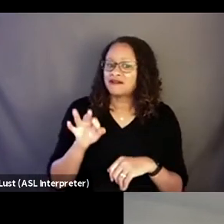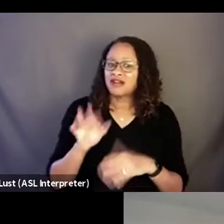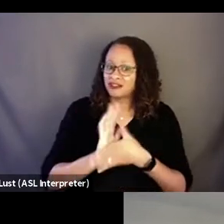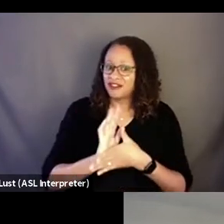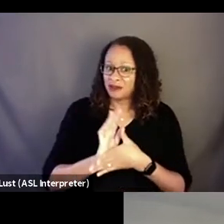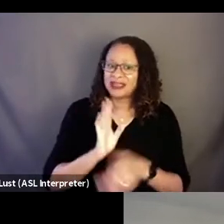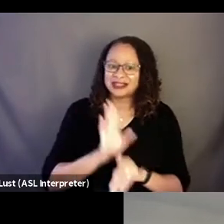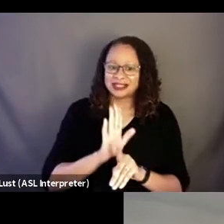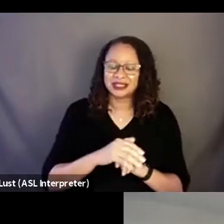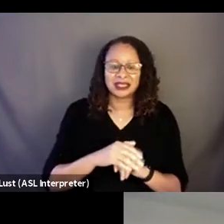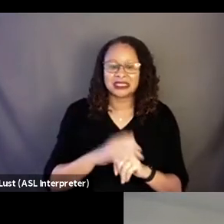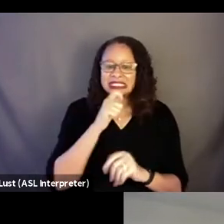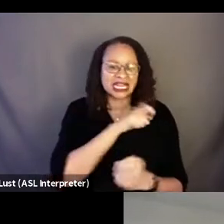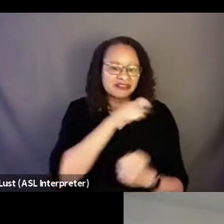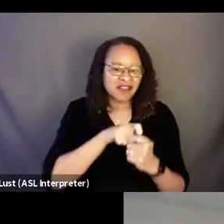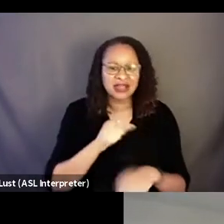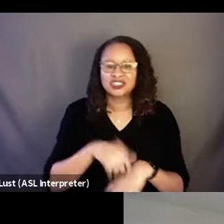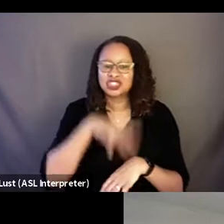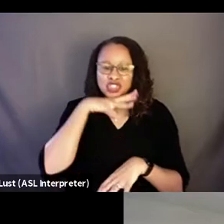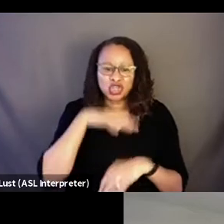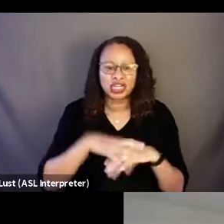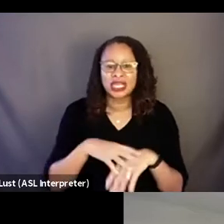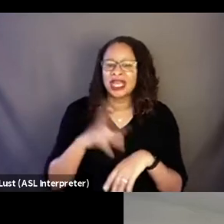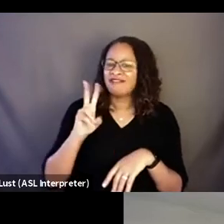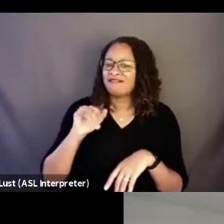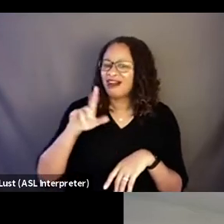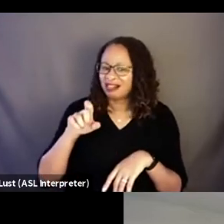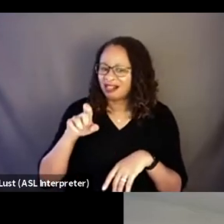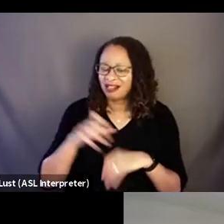as being inaccurate and filthy and vile, I think they called it filthy and vile